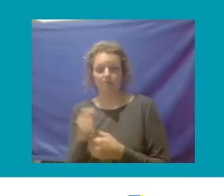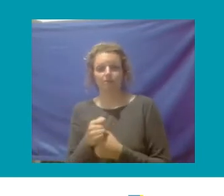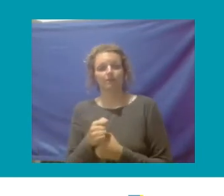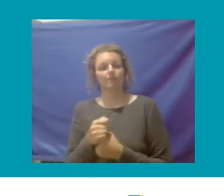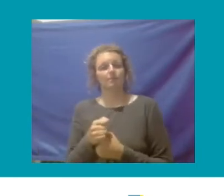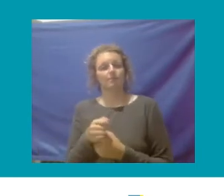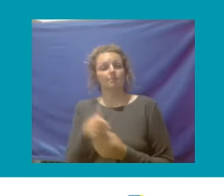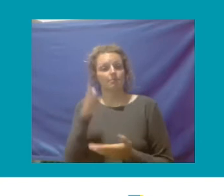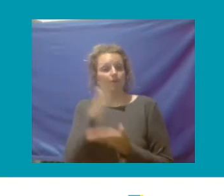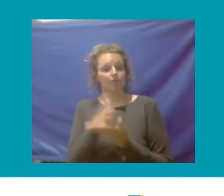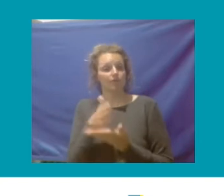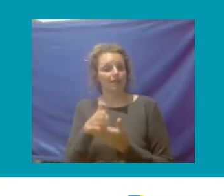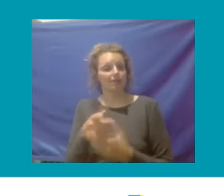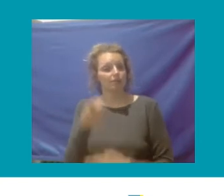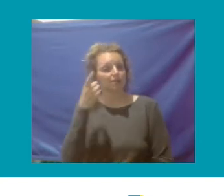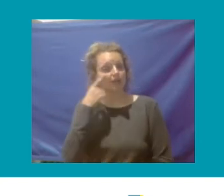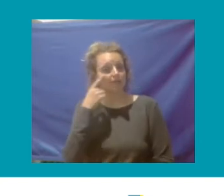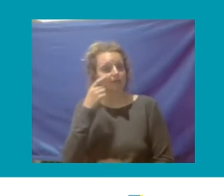and there is plenty of information.